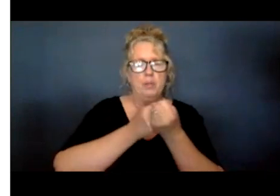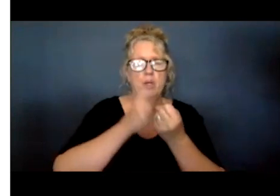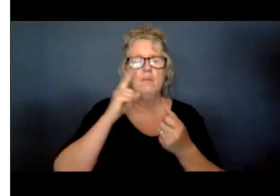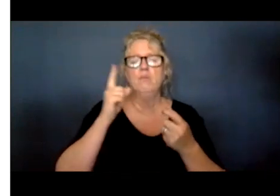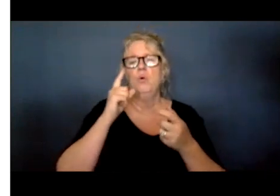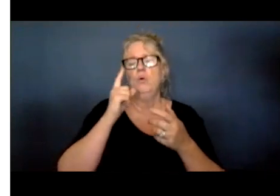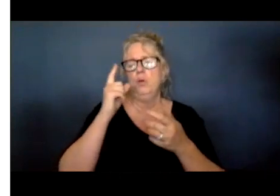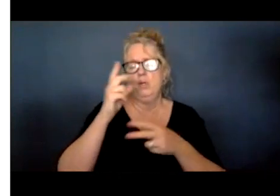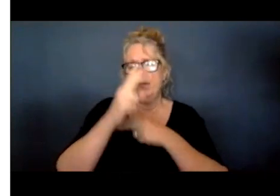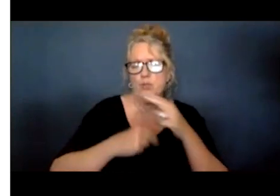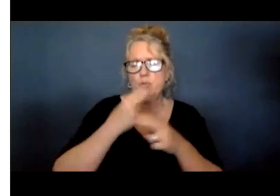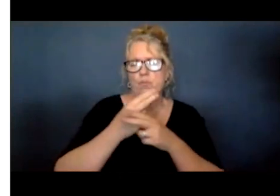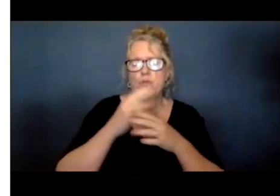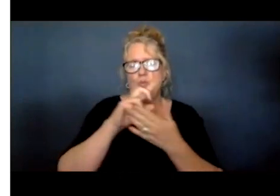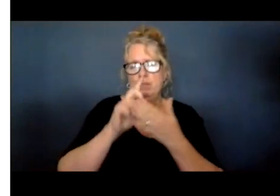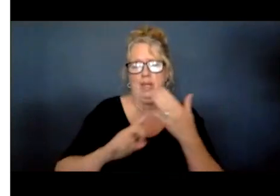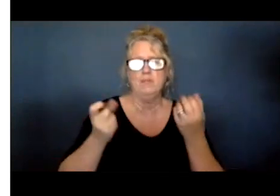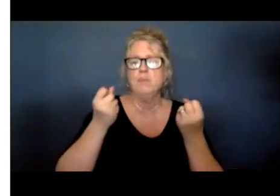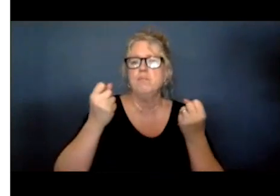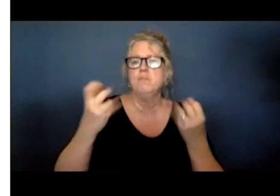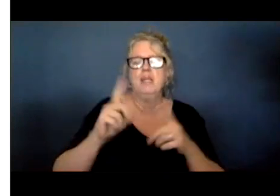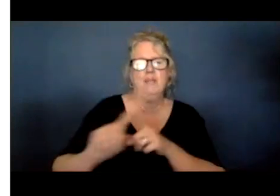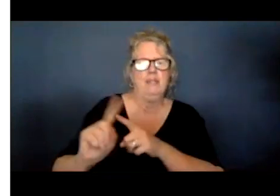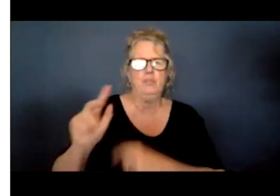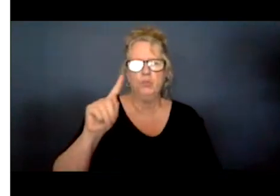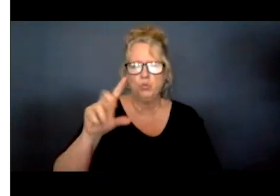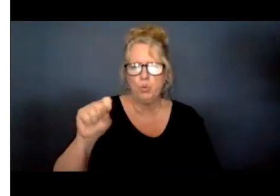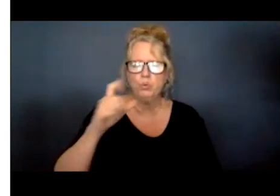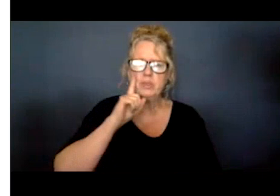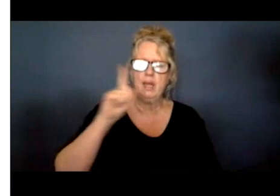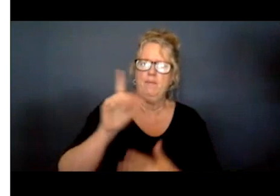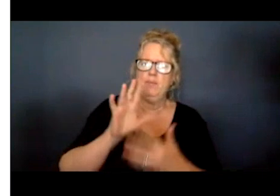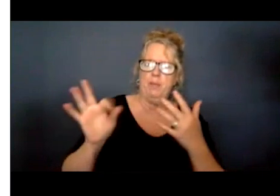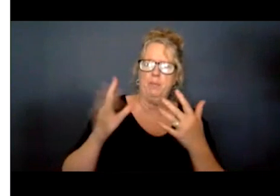What sets many of these tools apart is how their features are designed to work together,